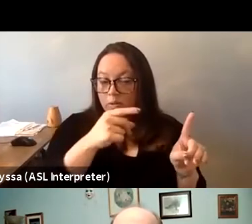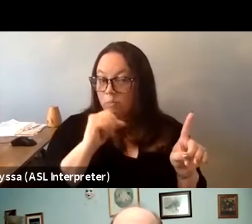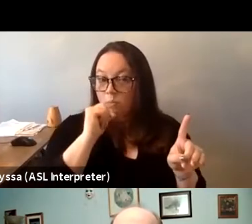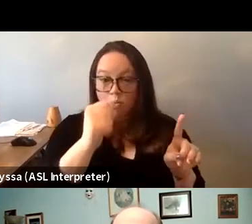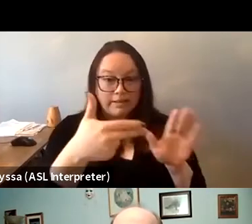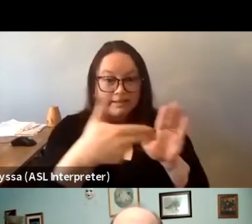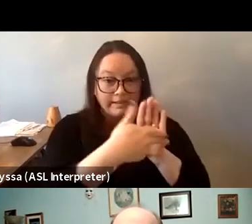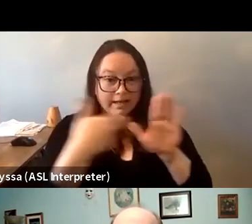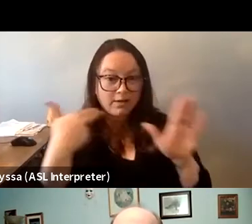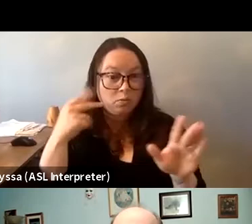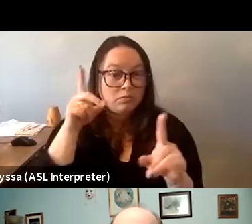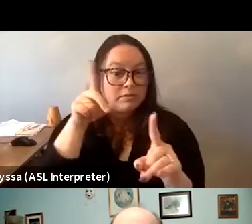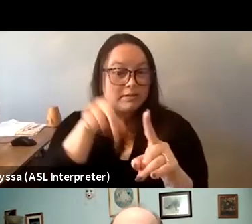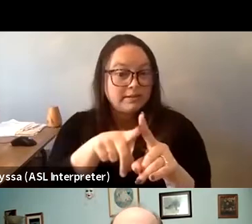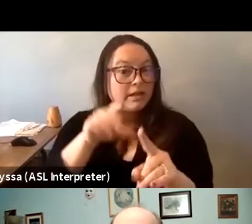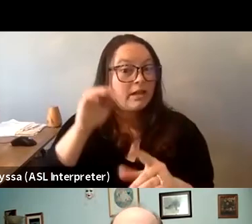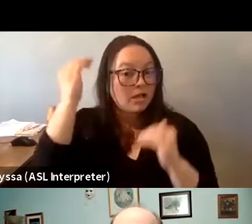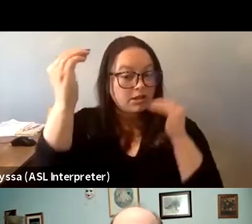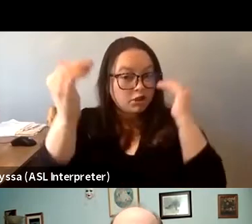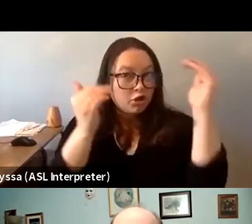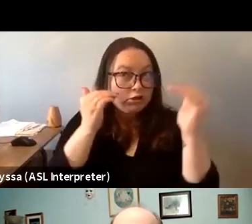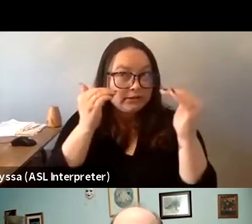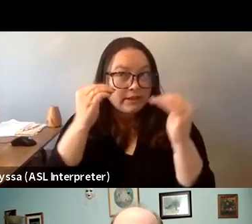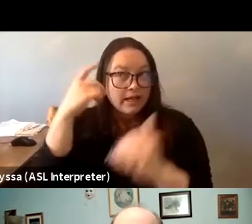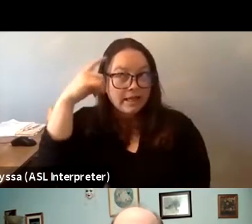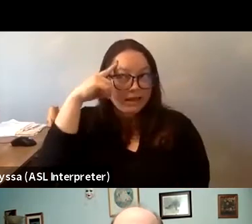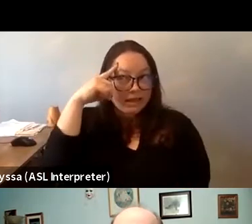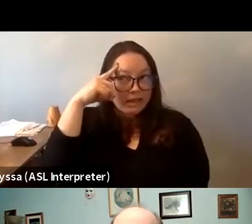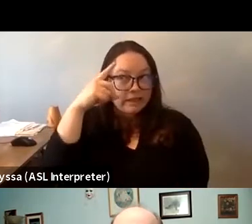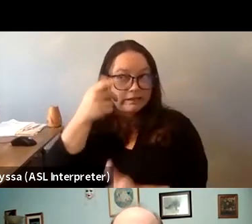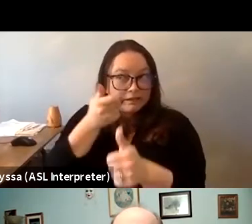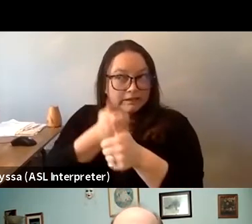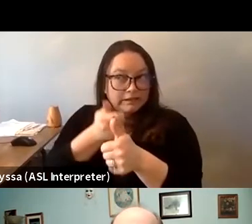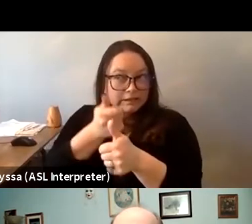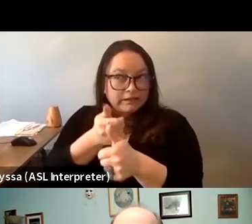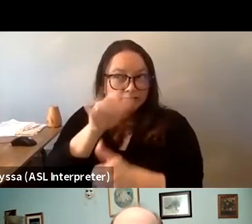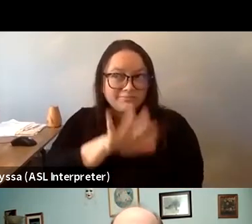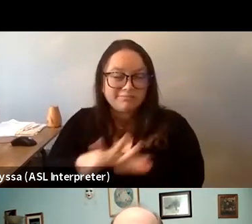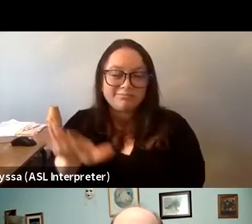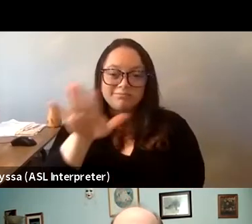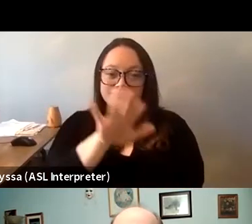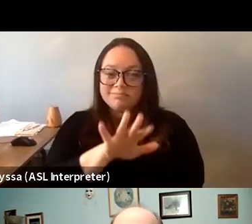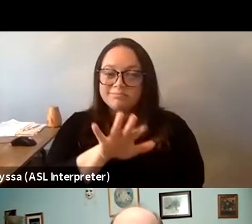until he was an adult, I believe he was in his early 20s.